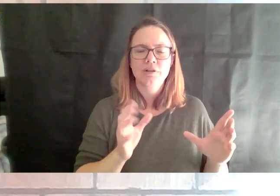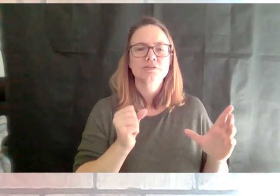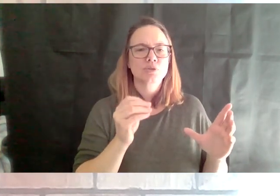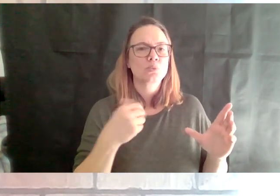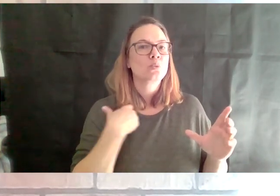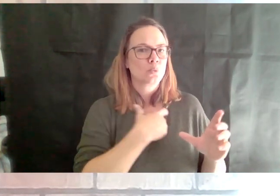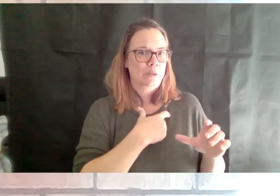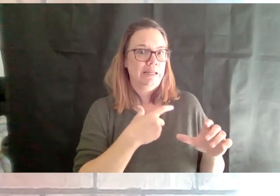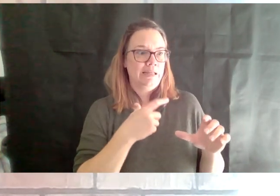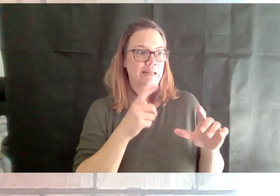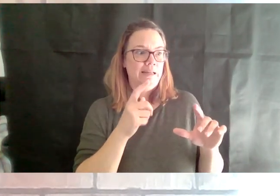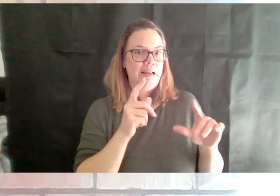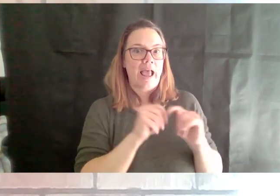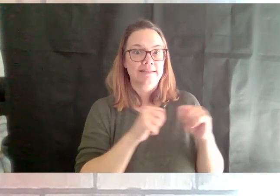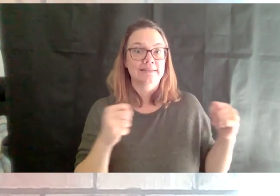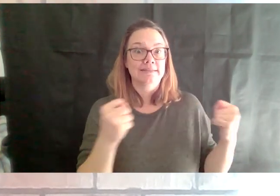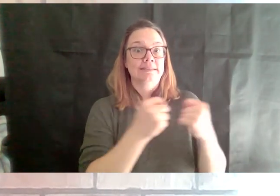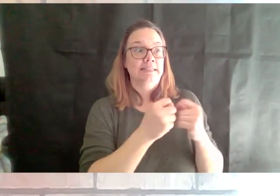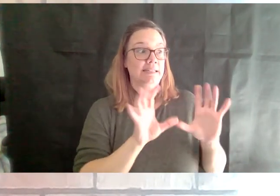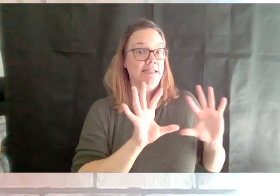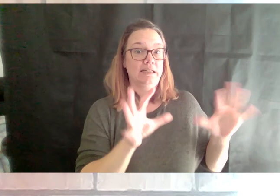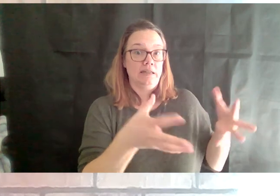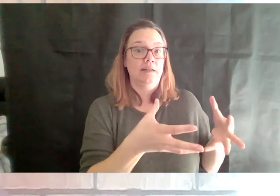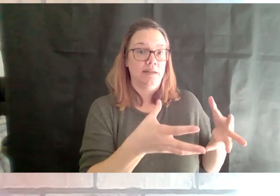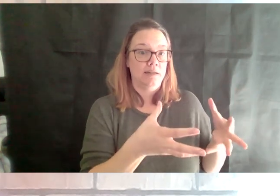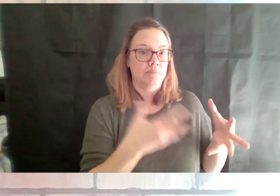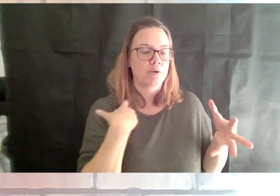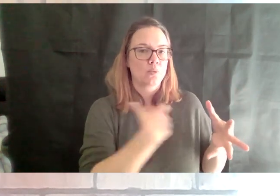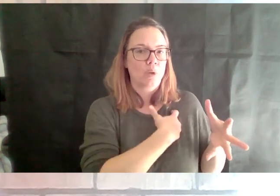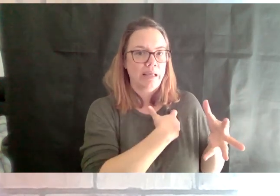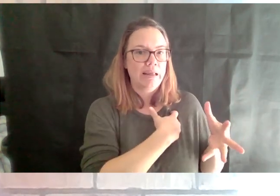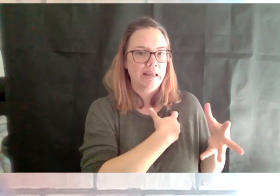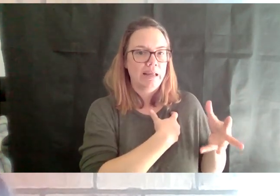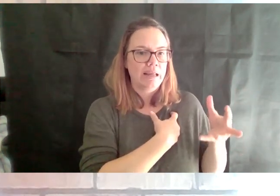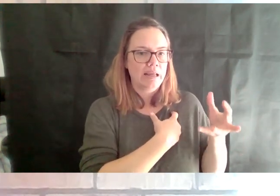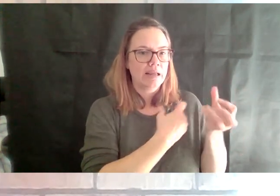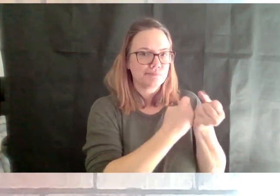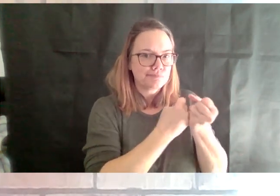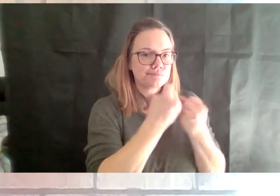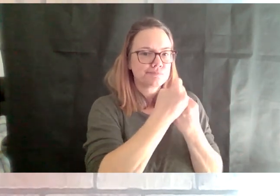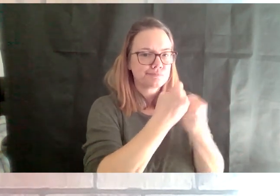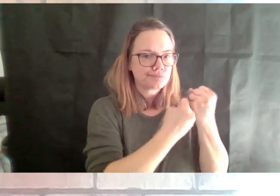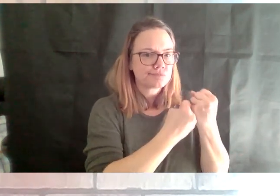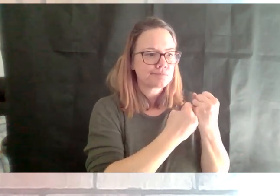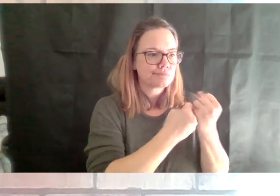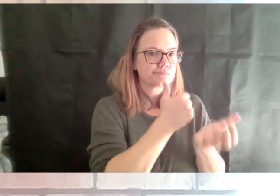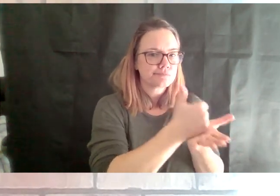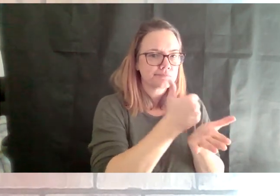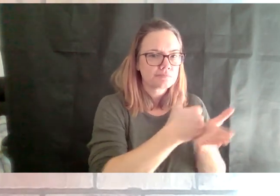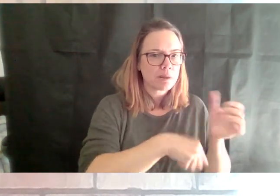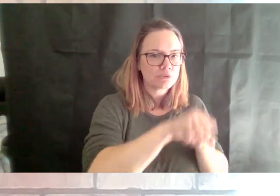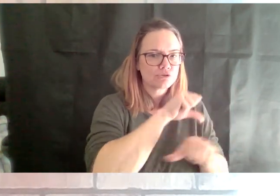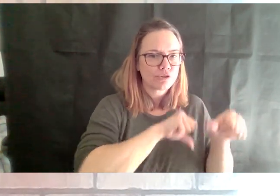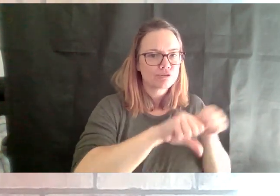And so as a team, I do believe that sometimes we kind of help each other and bring each other back down to planet earth